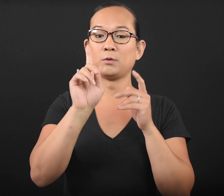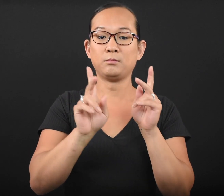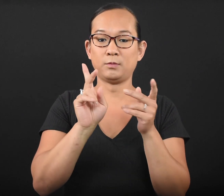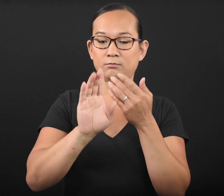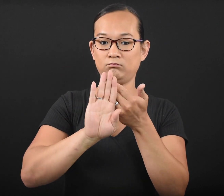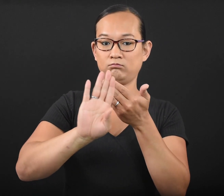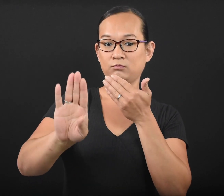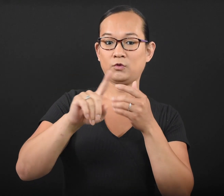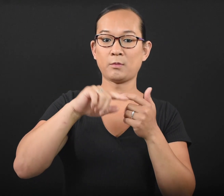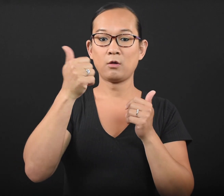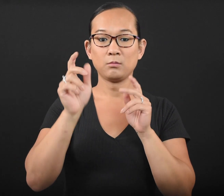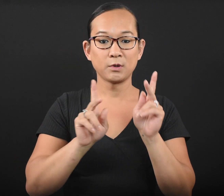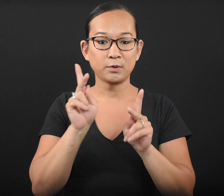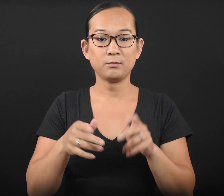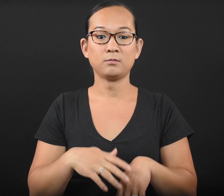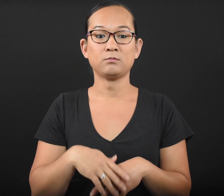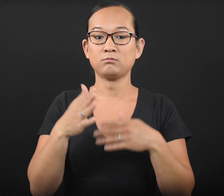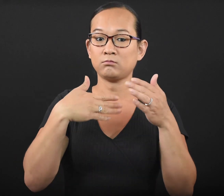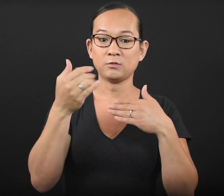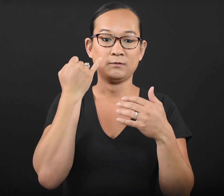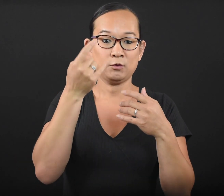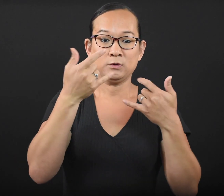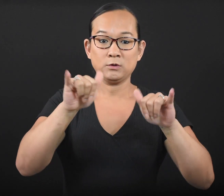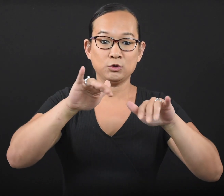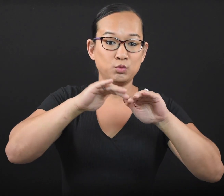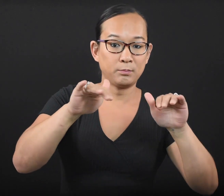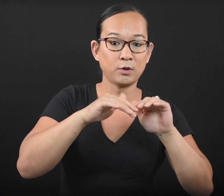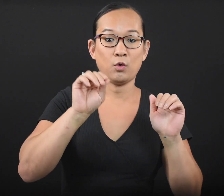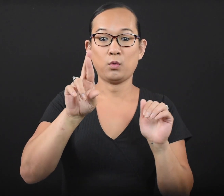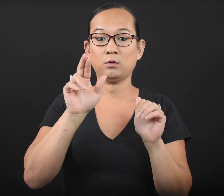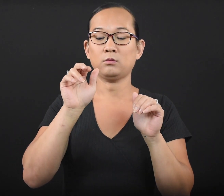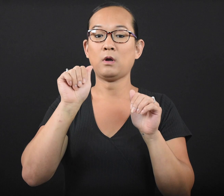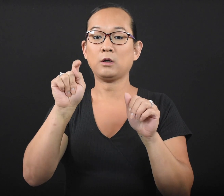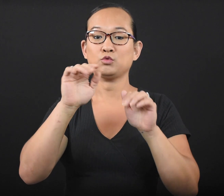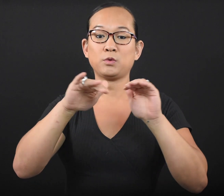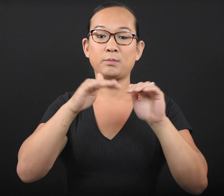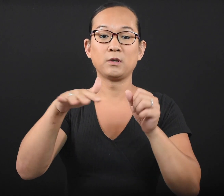a 1-metre distance from others, even when you are swimming or at swimming areas.